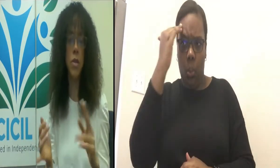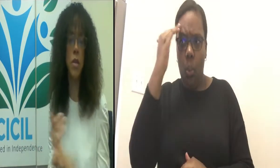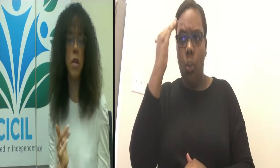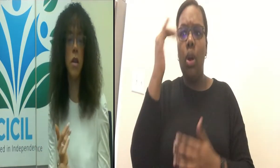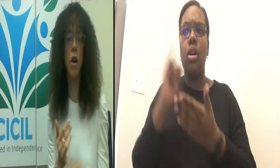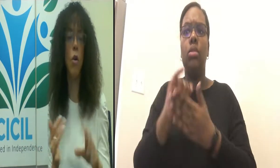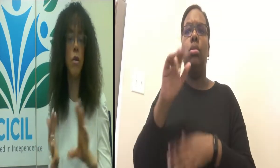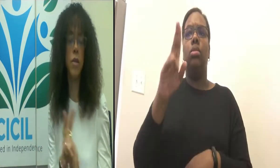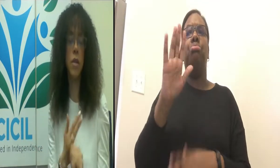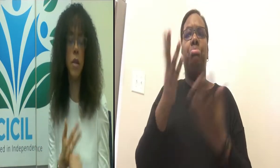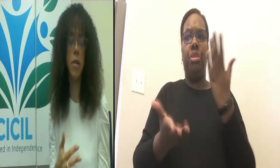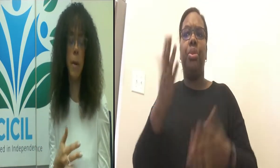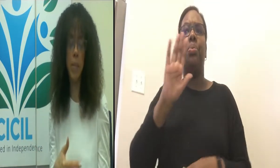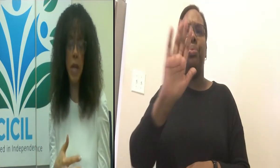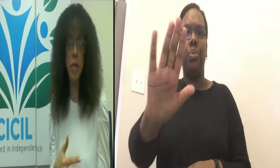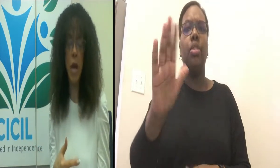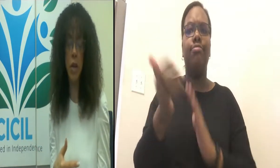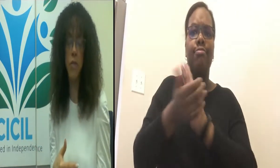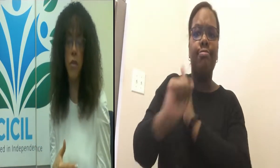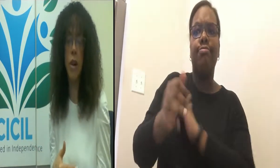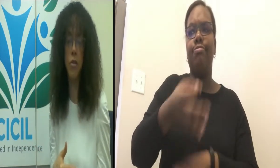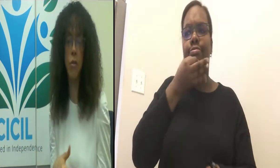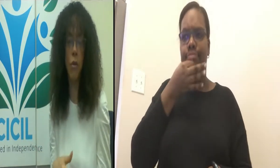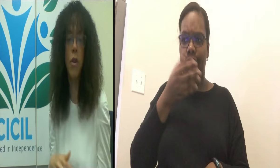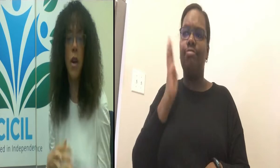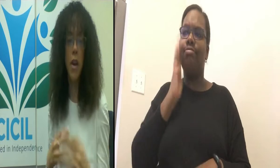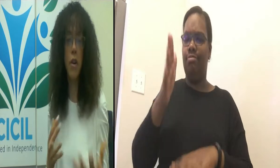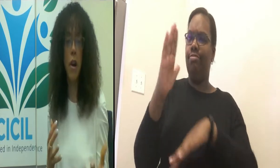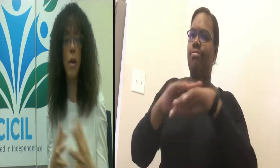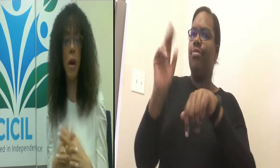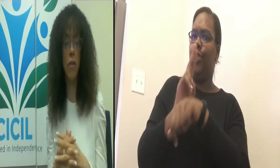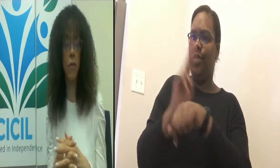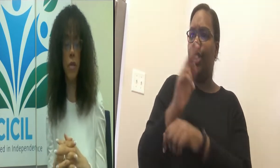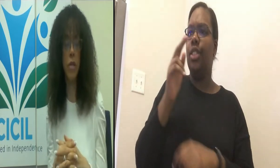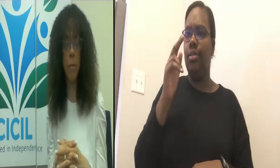management for an organization. Now obviously if you are stepping into a CEO